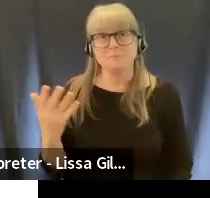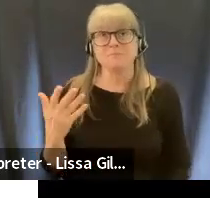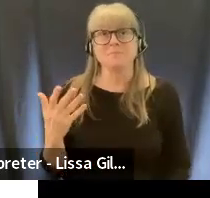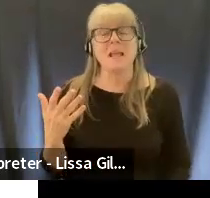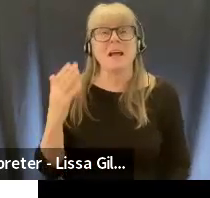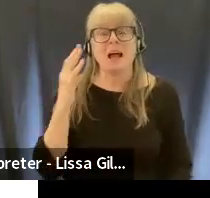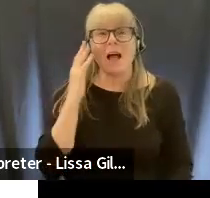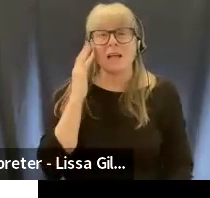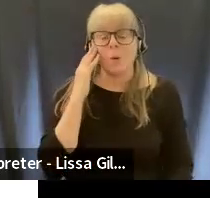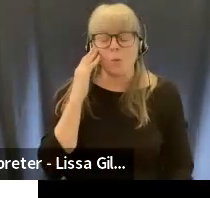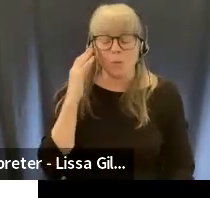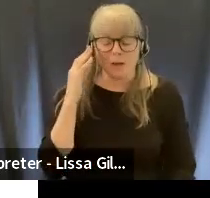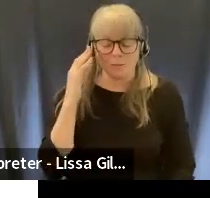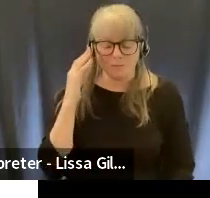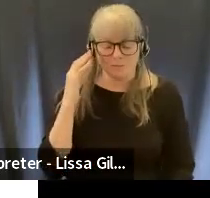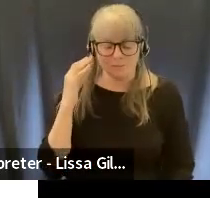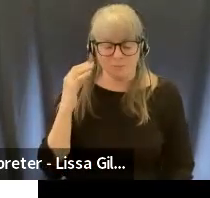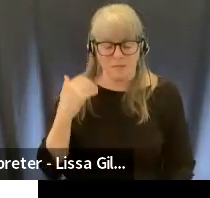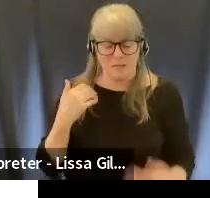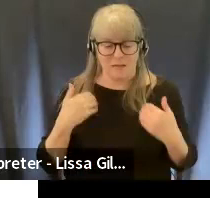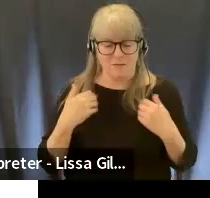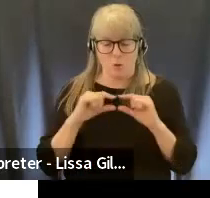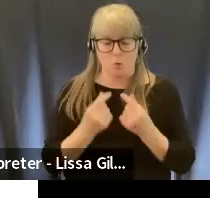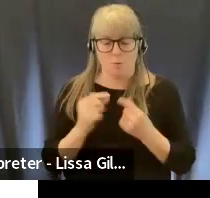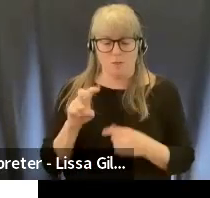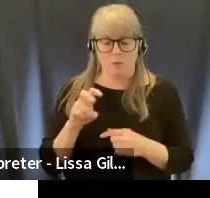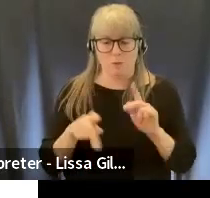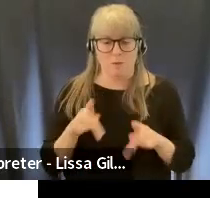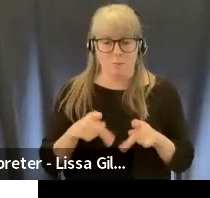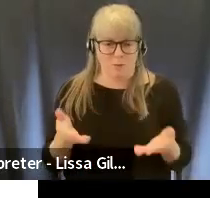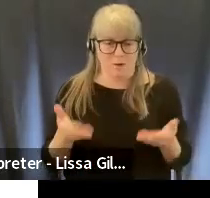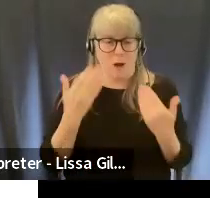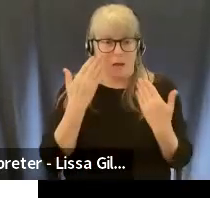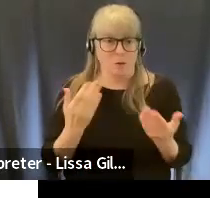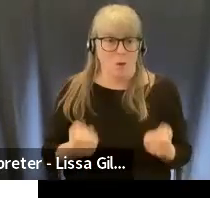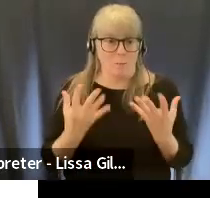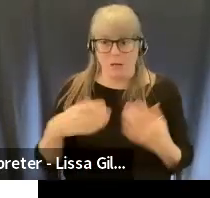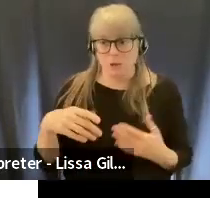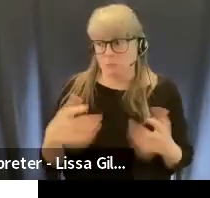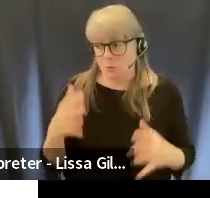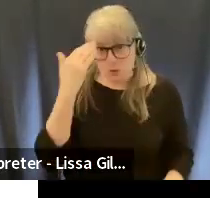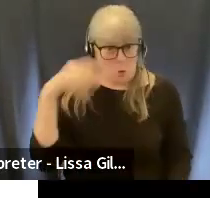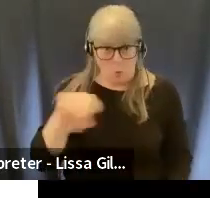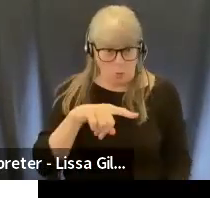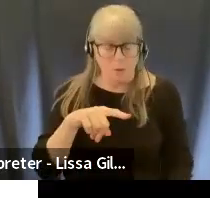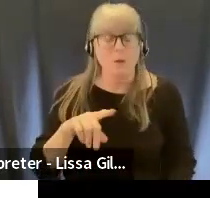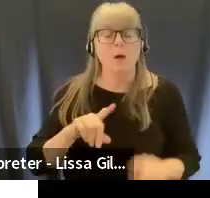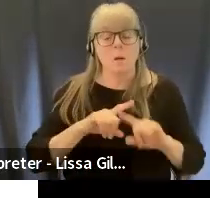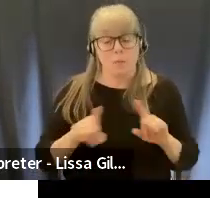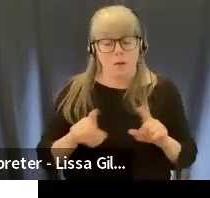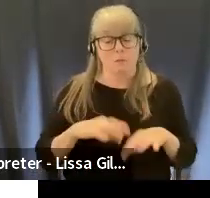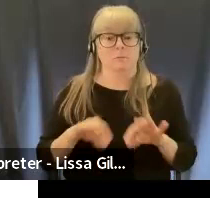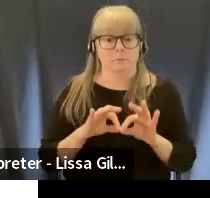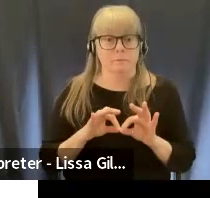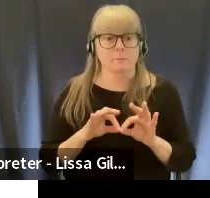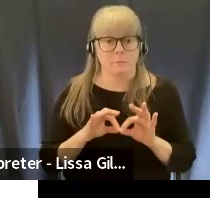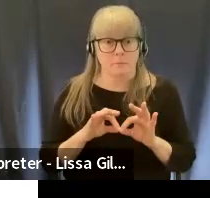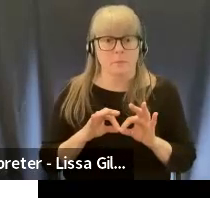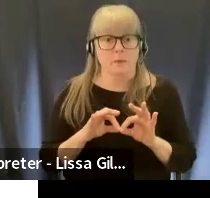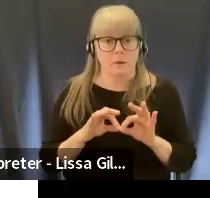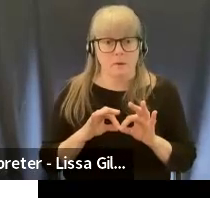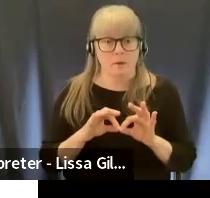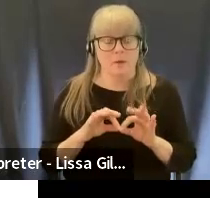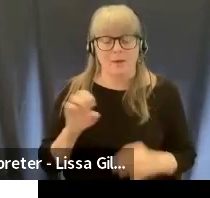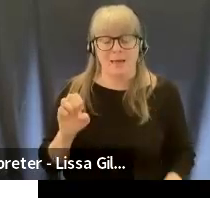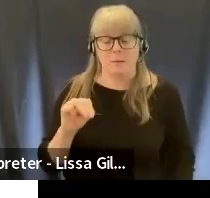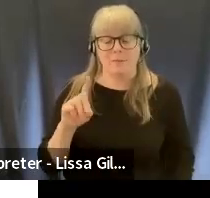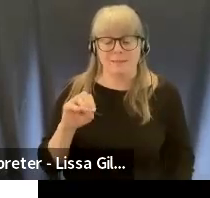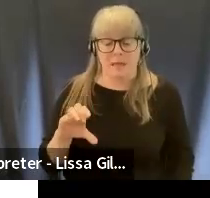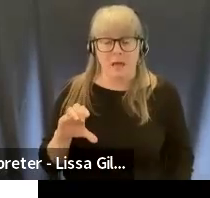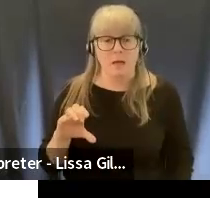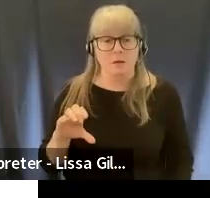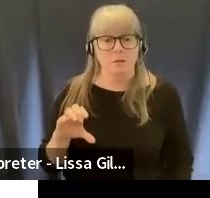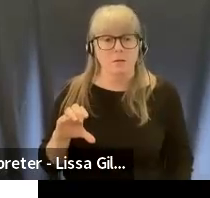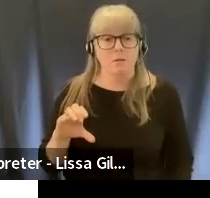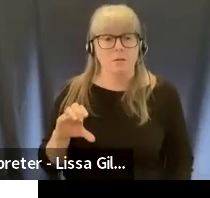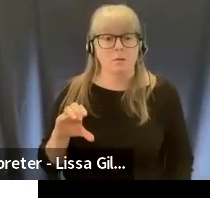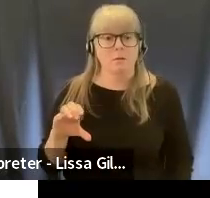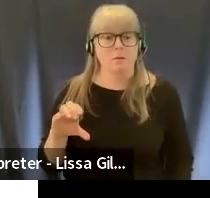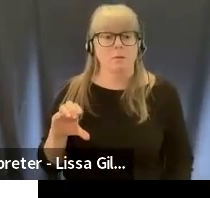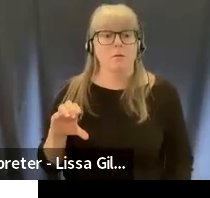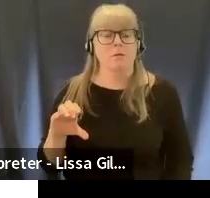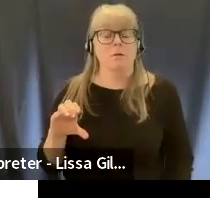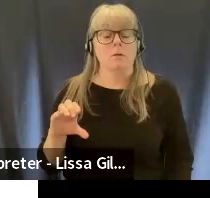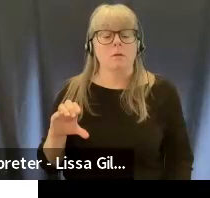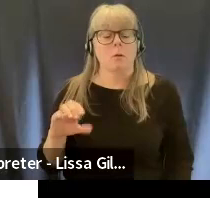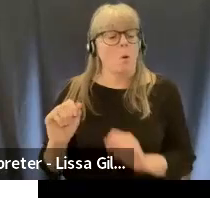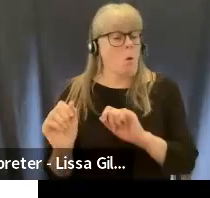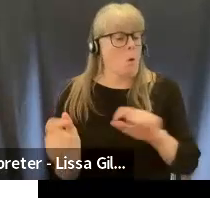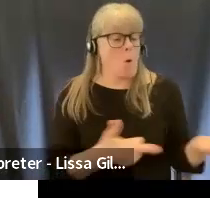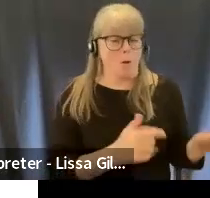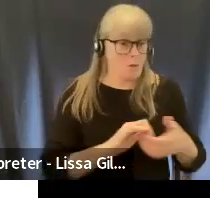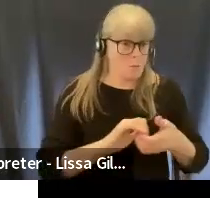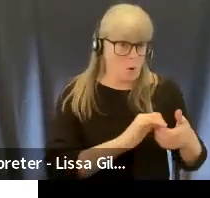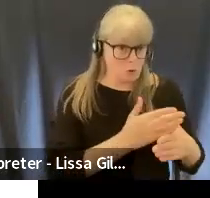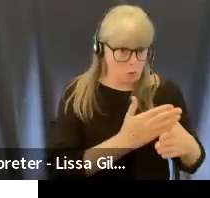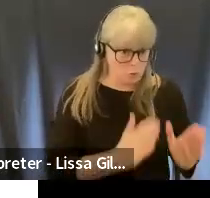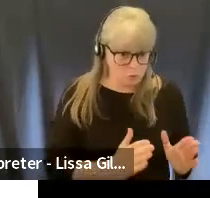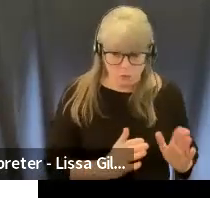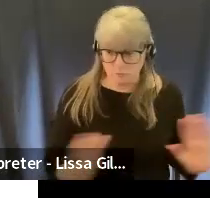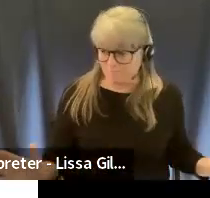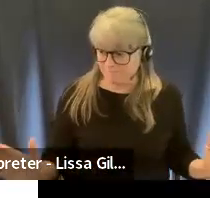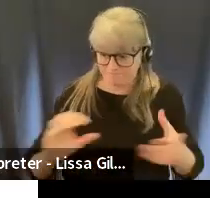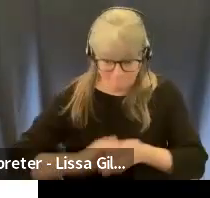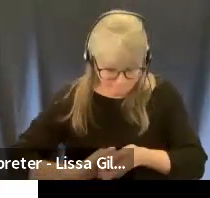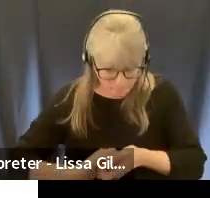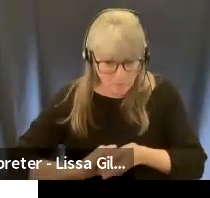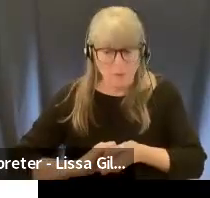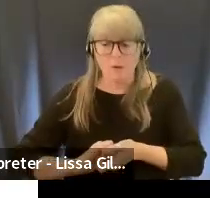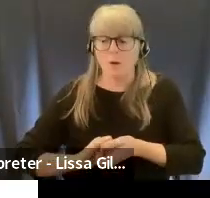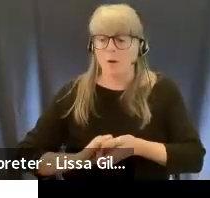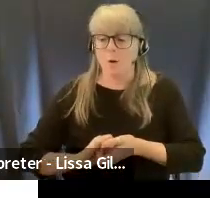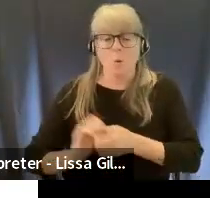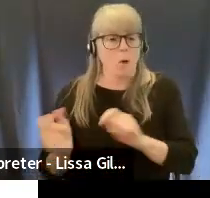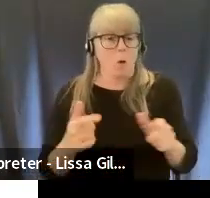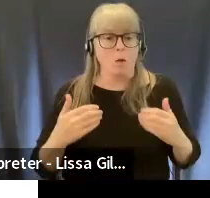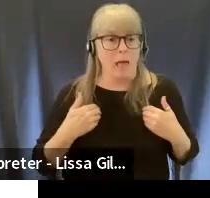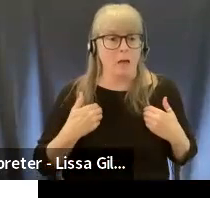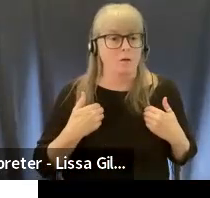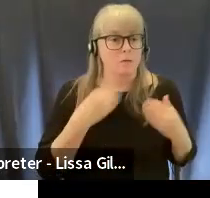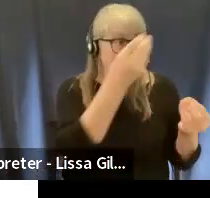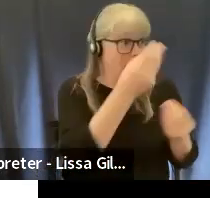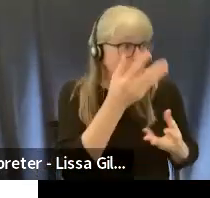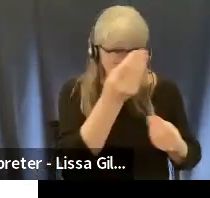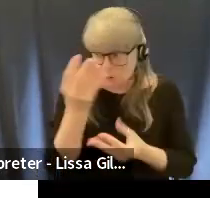And so if I don't, I know there's a group at least 200 people here, so who are here. But I don't know how much you all know, but essentially Imdac convenes with all of our partners, and each of us has ways in